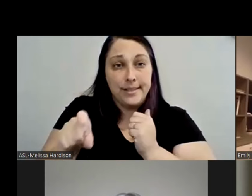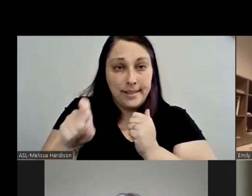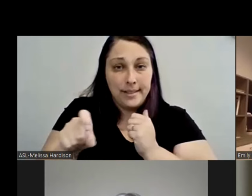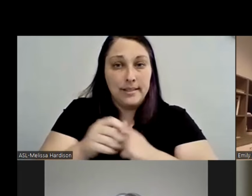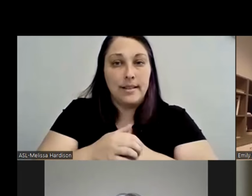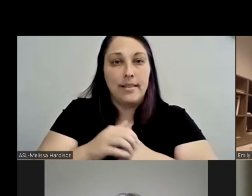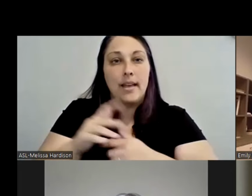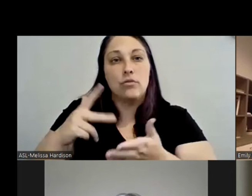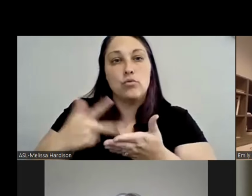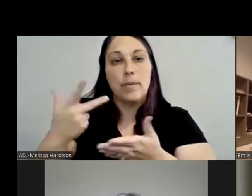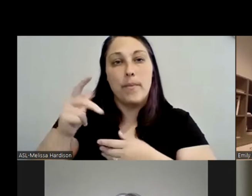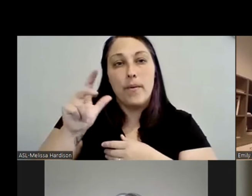Department of Agriculture, and the Department of Energy.